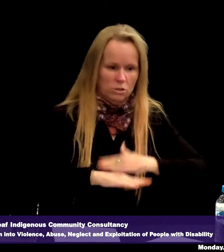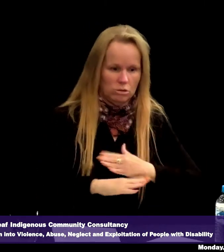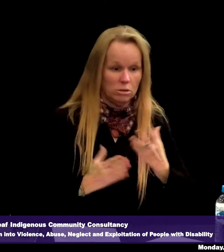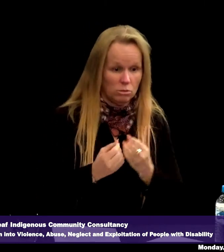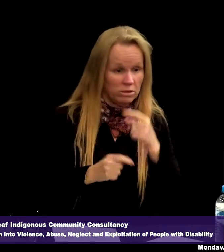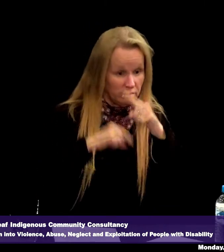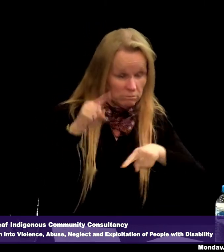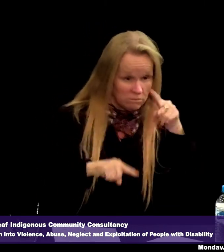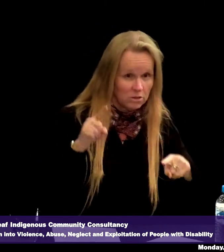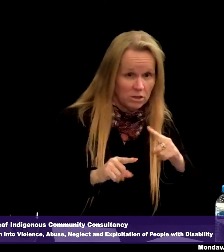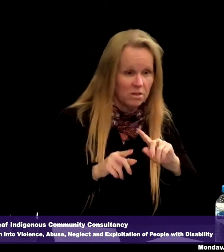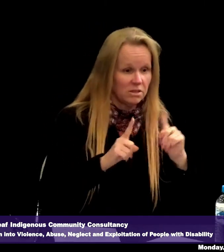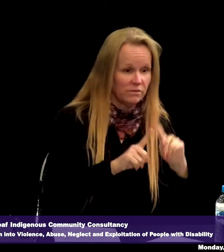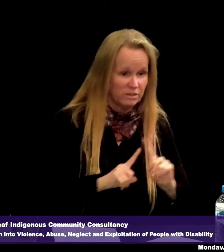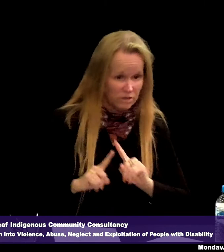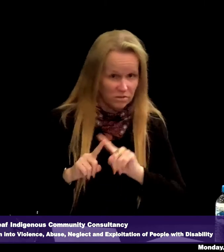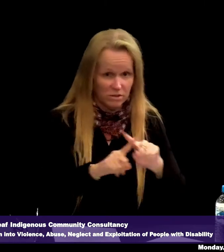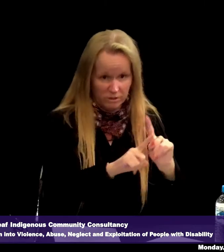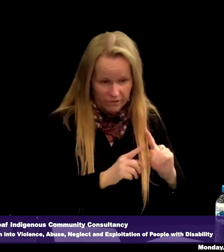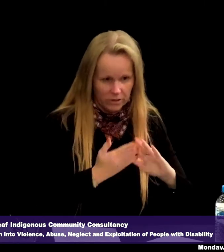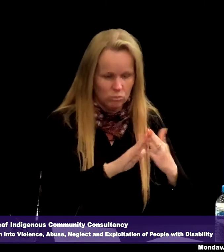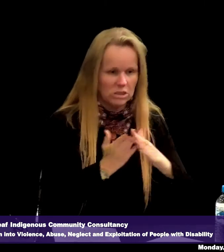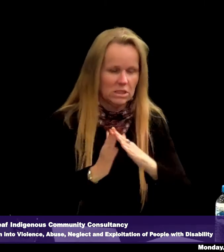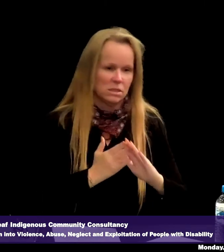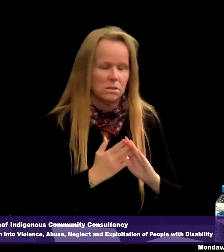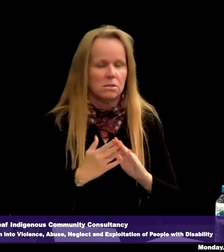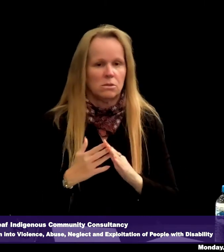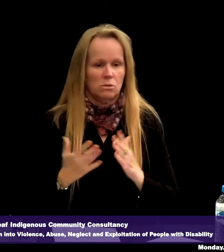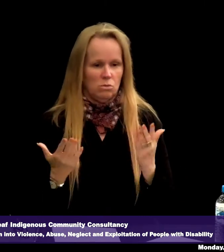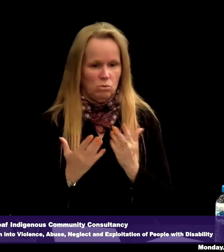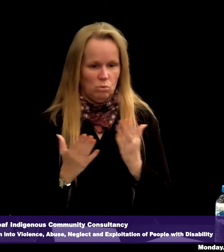I learnt it on country with a variety of different people, members of the community